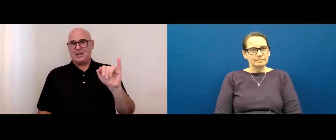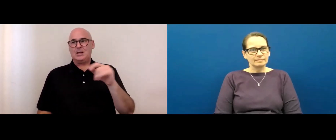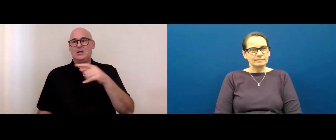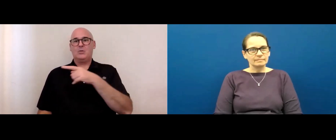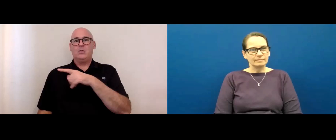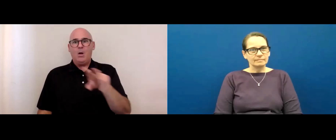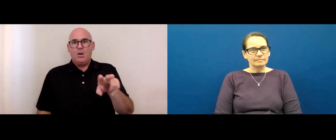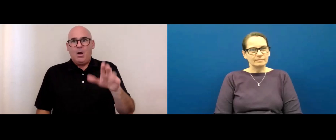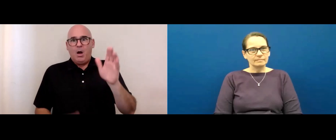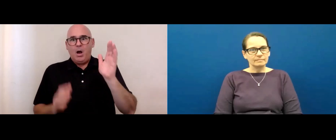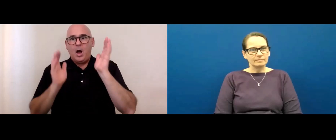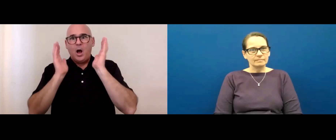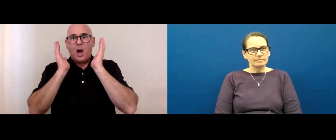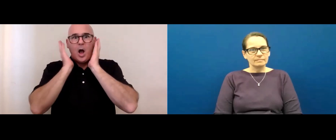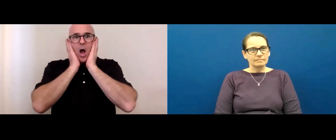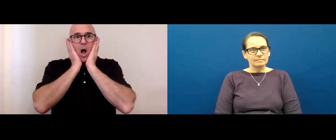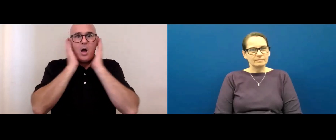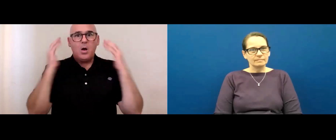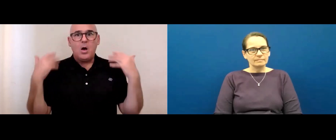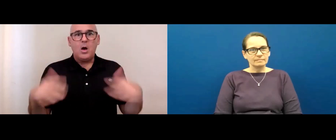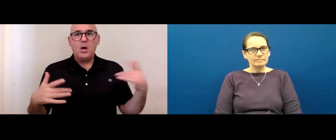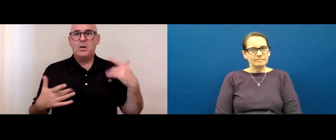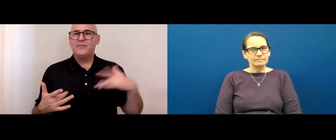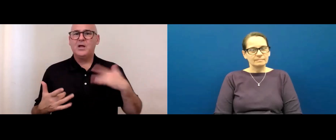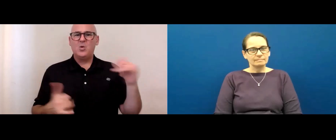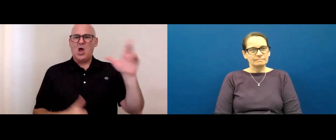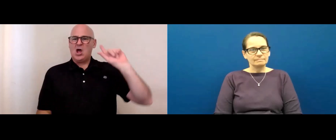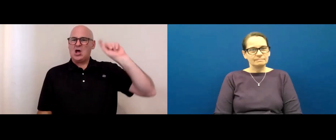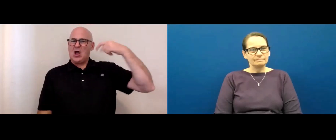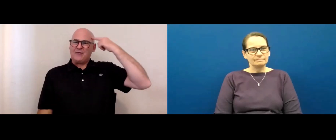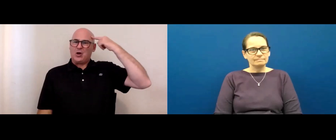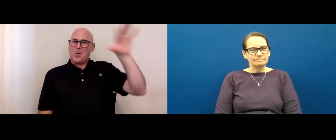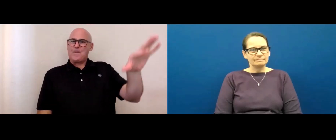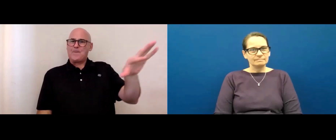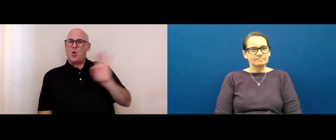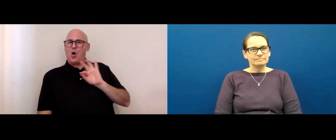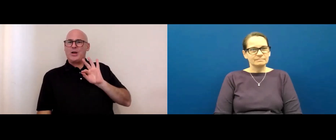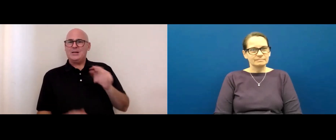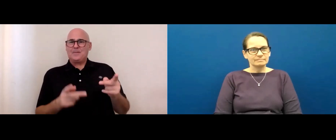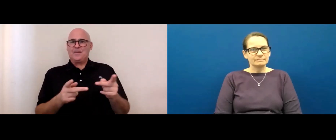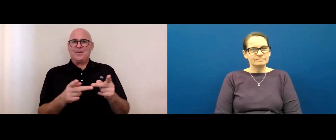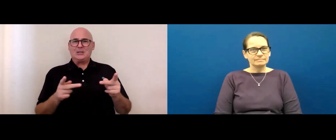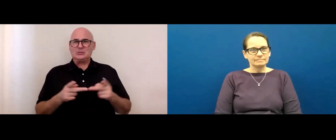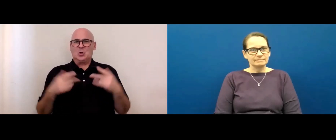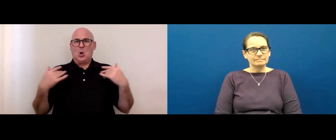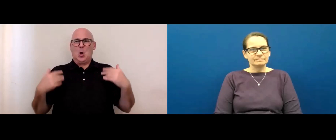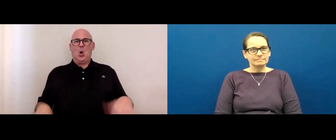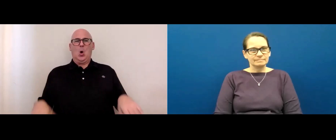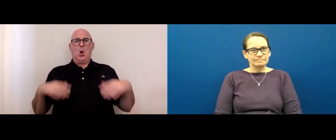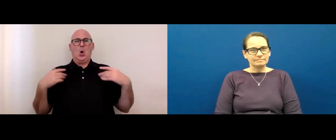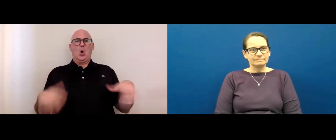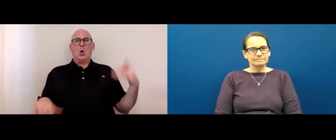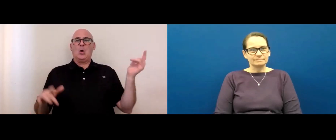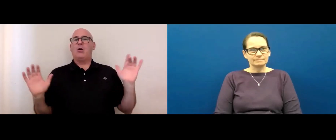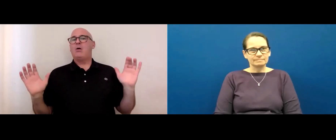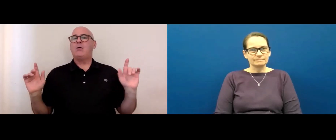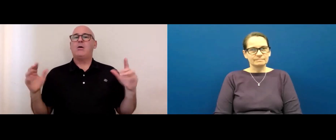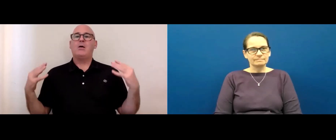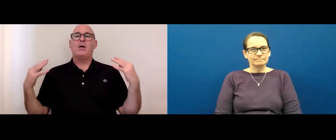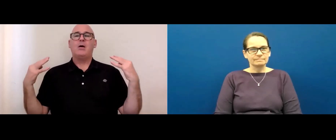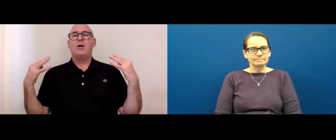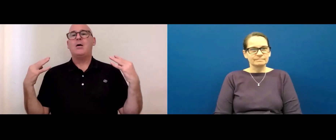hearing impaired and people would be impressed oh you're a governor appointee wow that's important